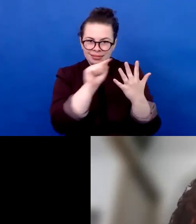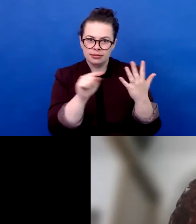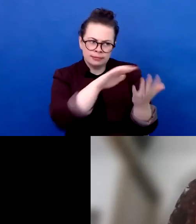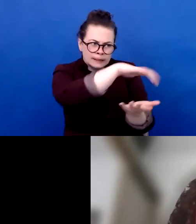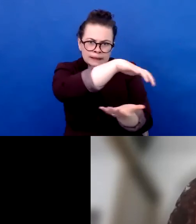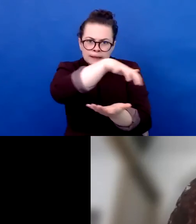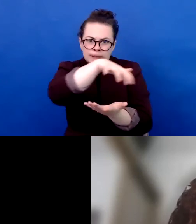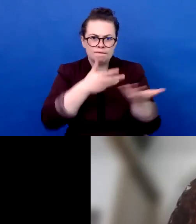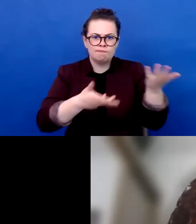yeah i think these are